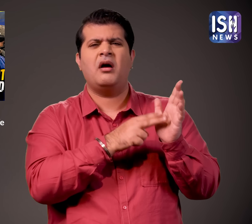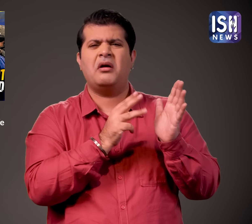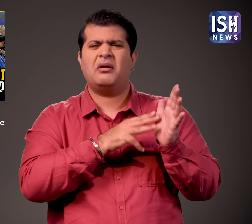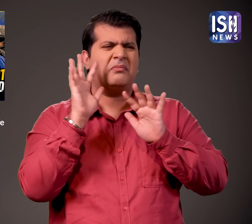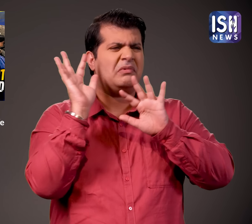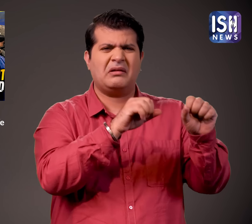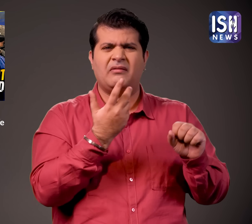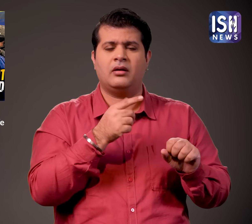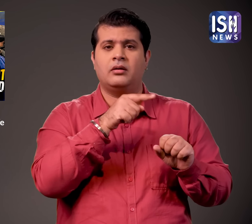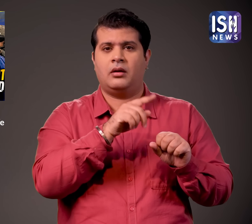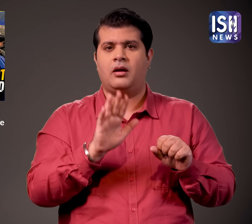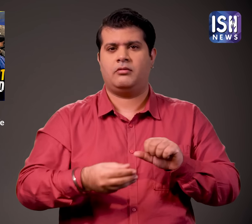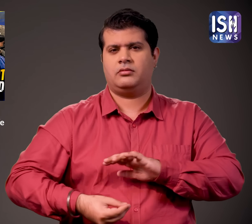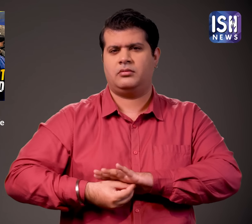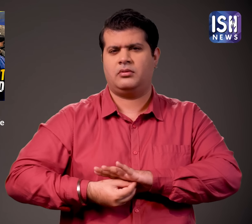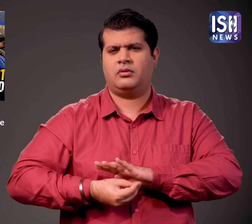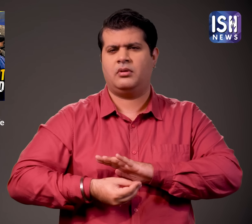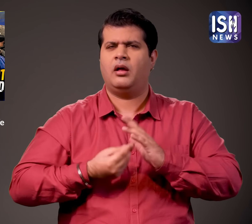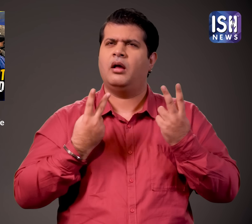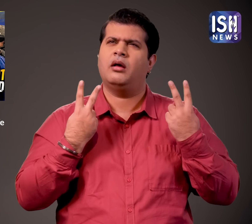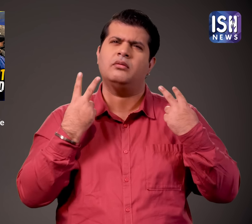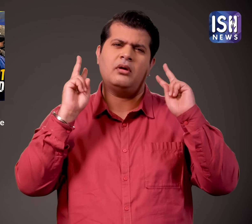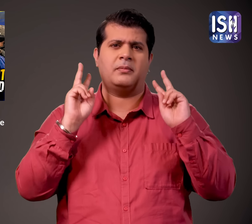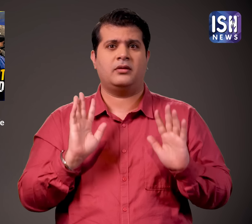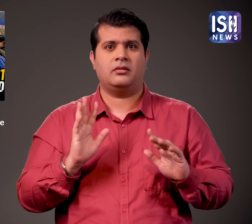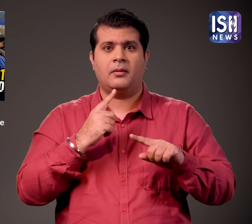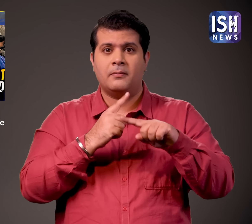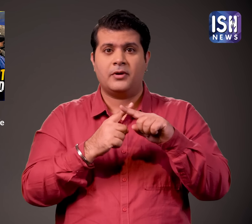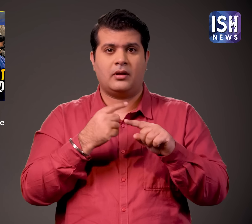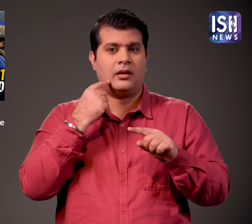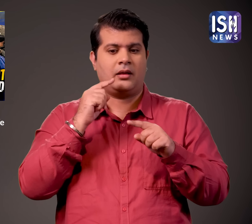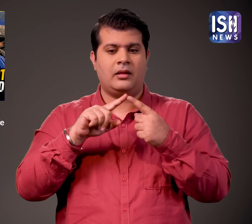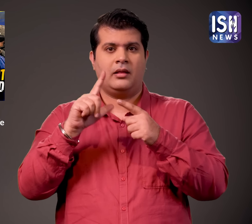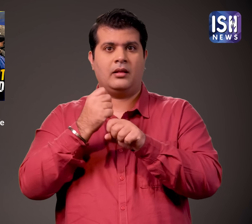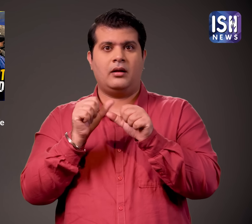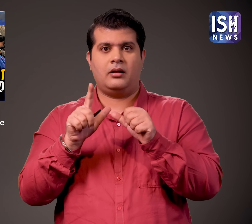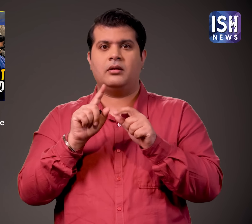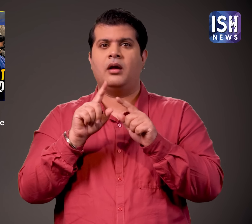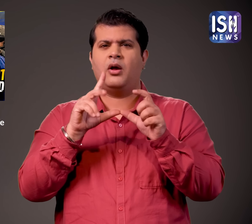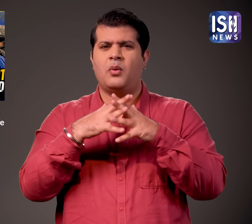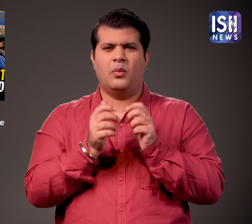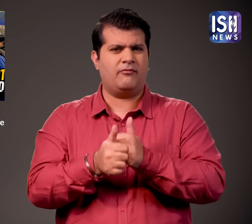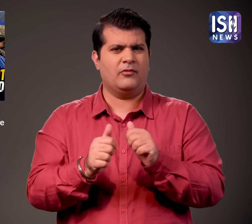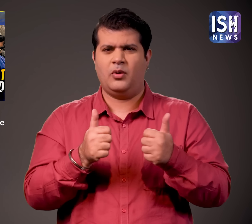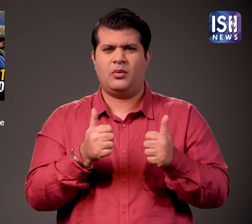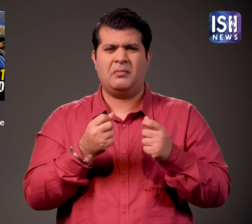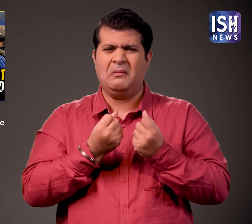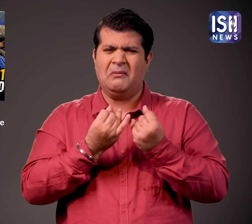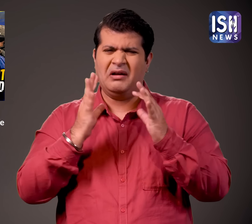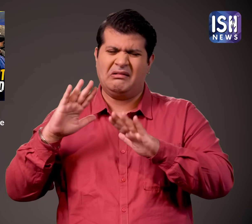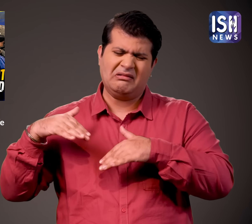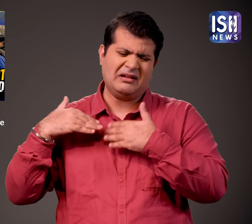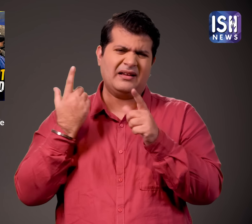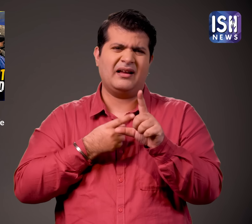of running a corrupt and illegitimate government that, for many years,